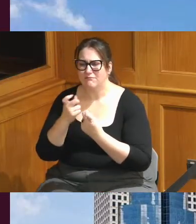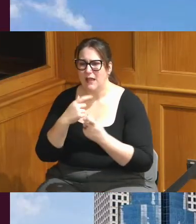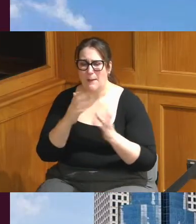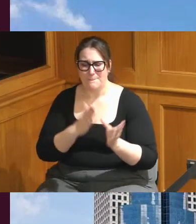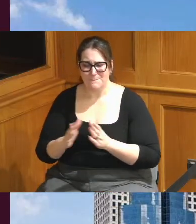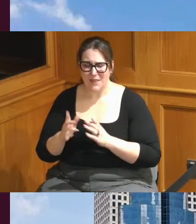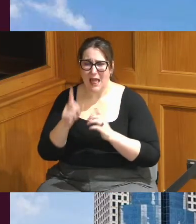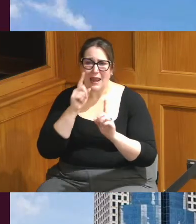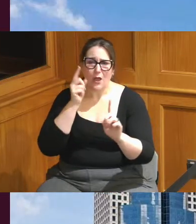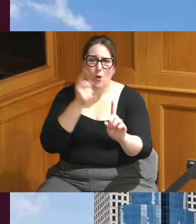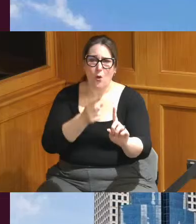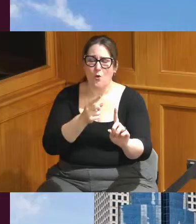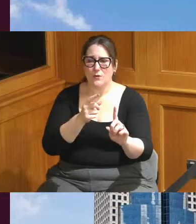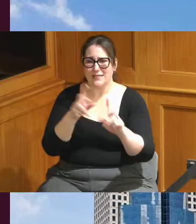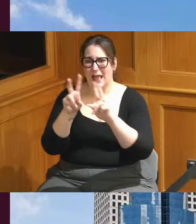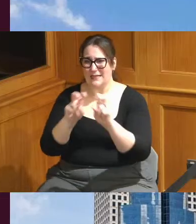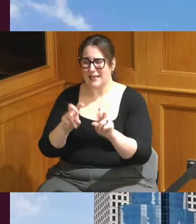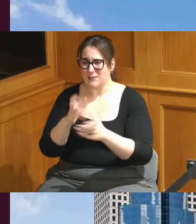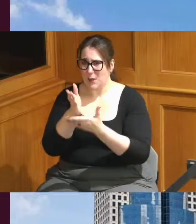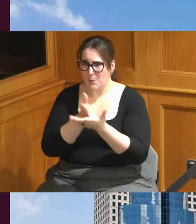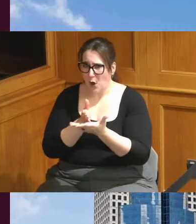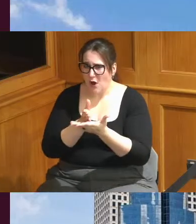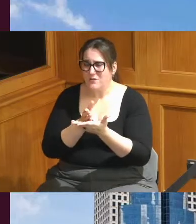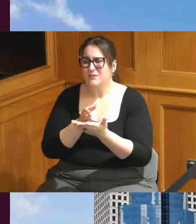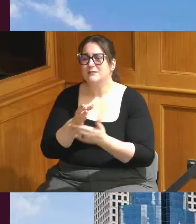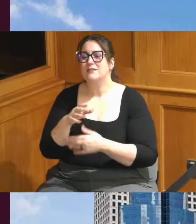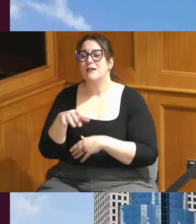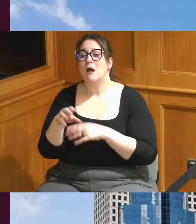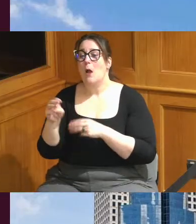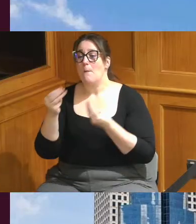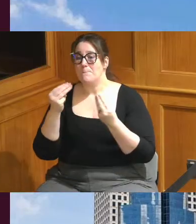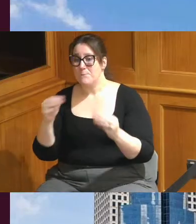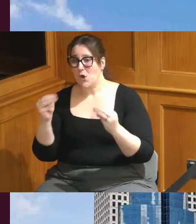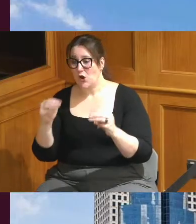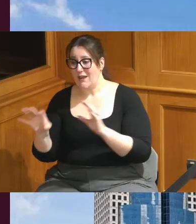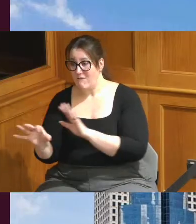assessment pieces. Mark will cover some of the market findings. then we'll describe the plan